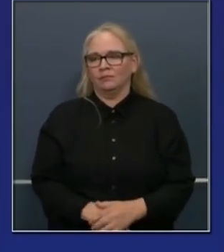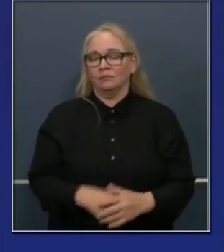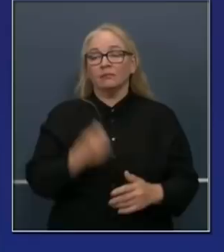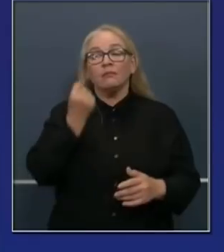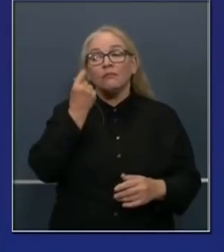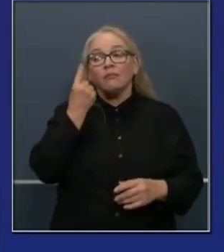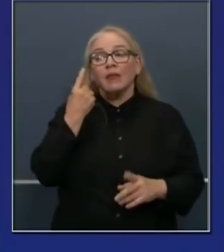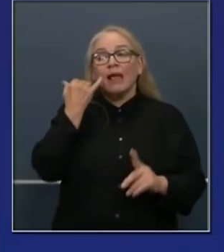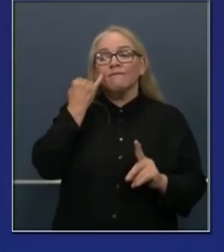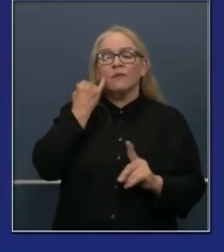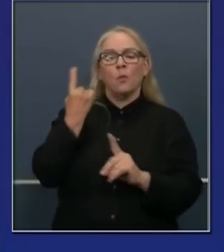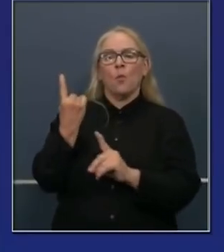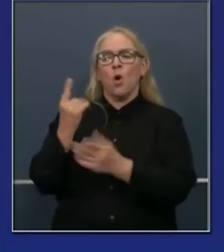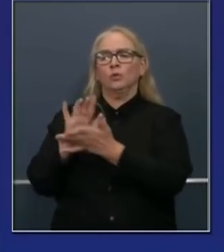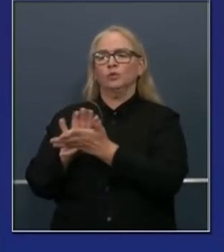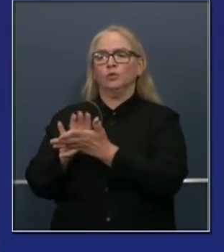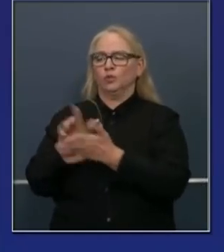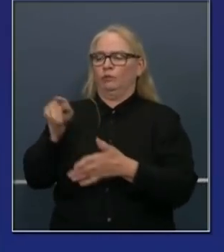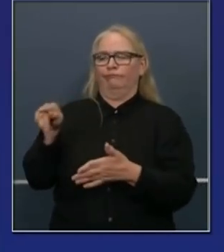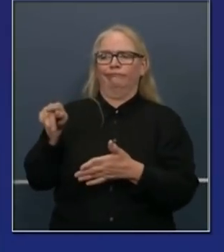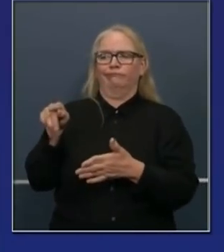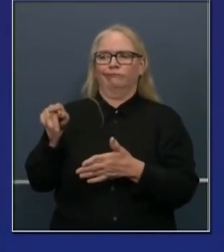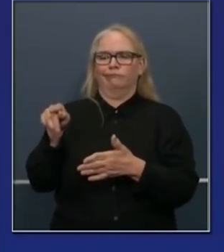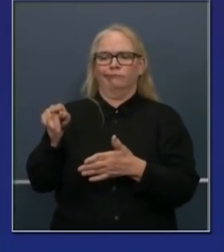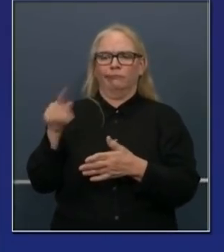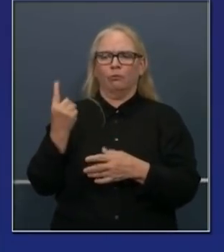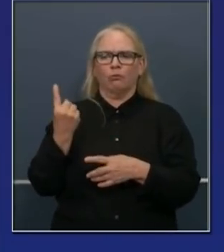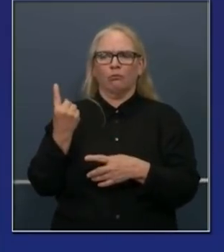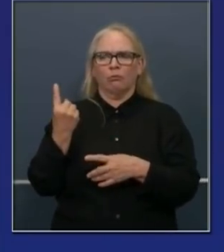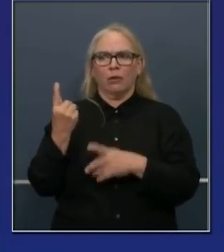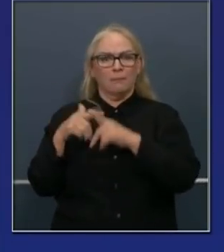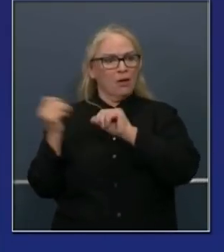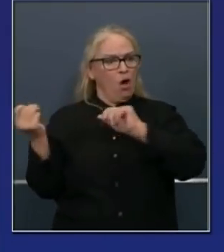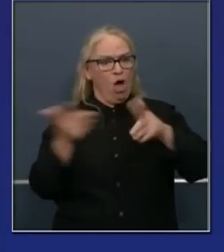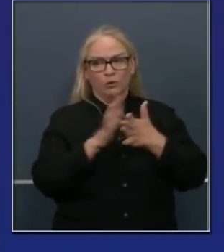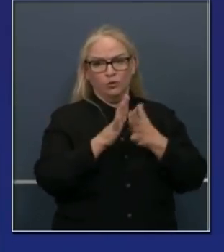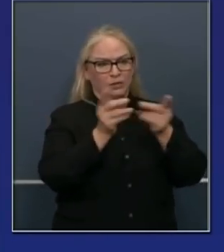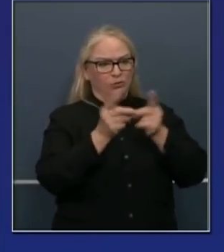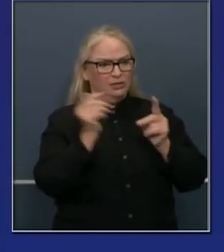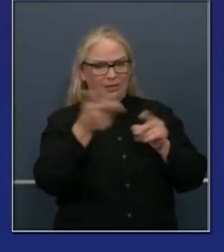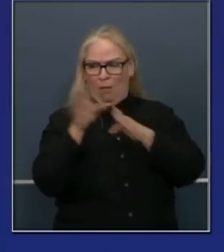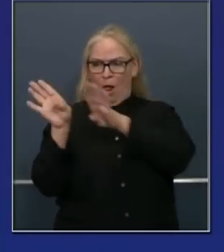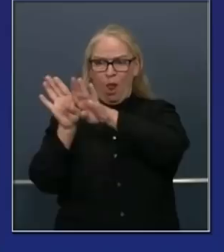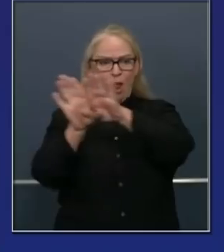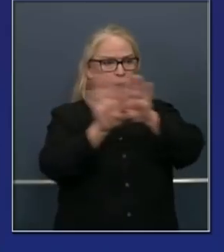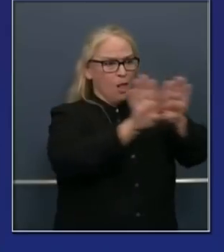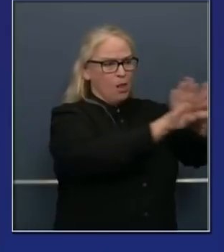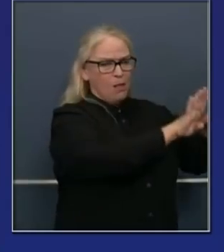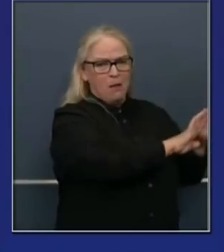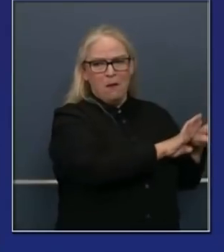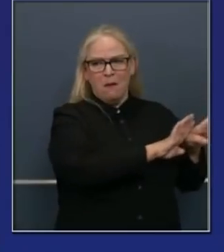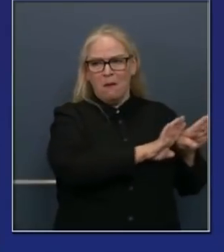MANDATE RATHER. CLOSURE OF THAT SCHOOL SITE. HOWEVER, ONE SCHOOL DOES NOT